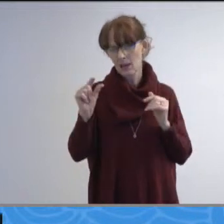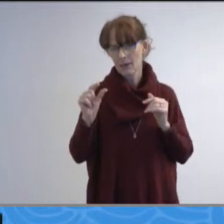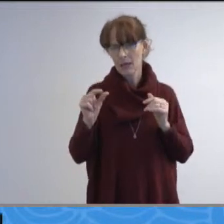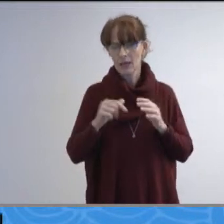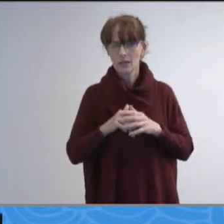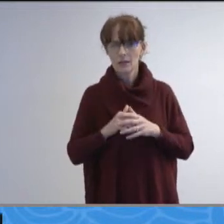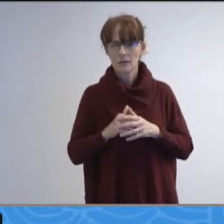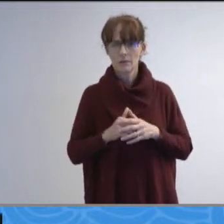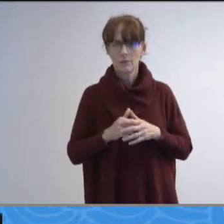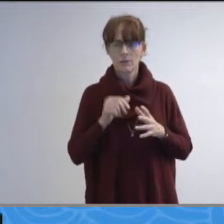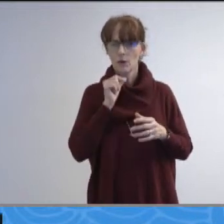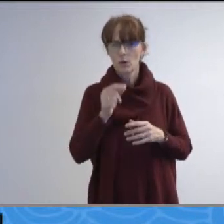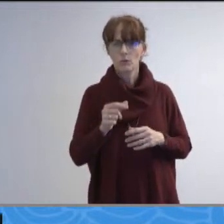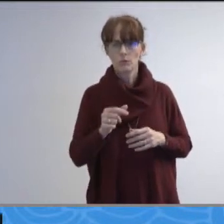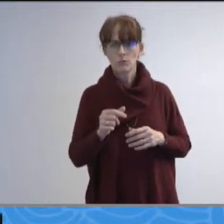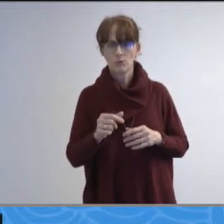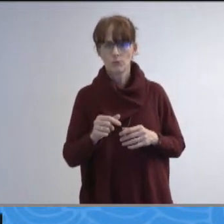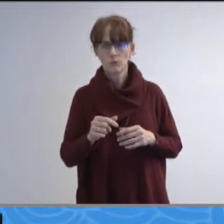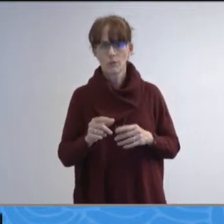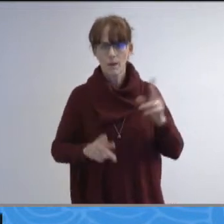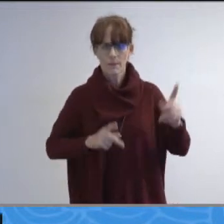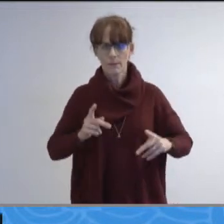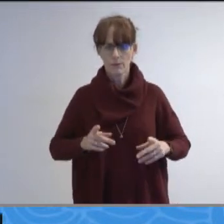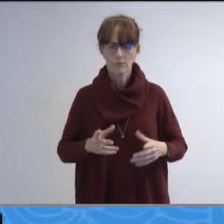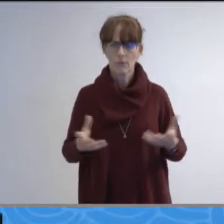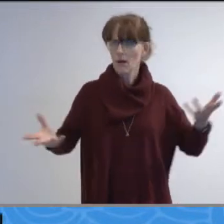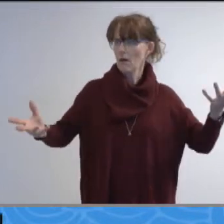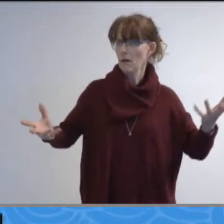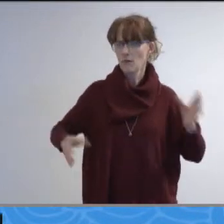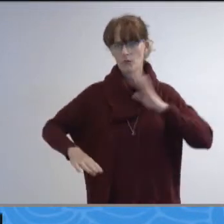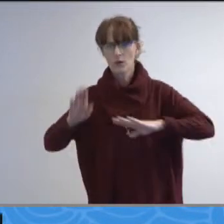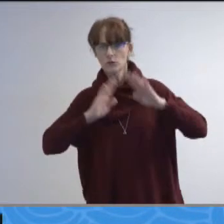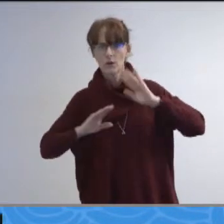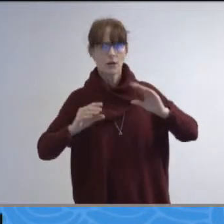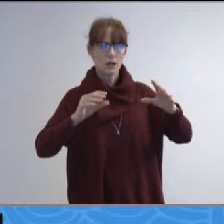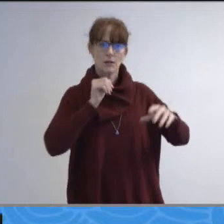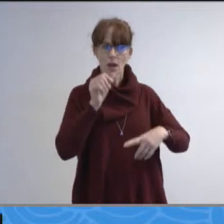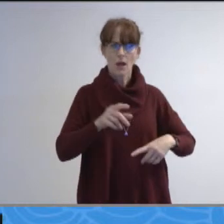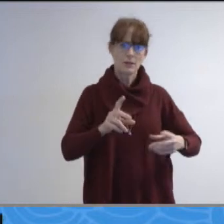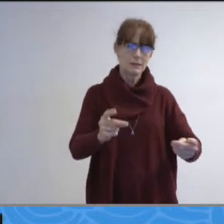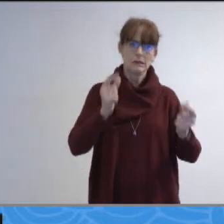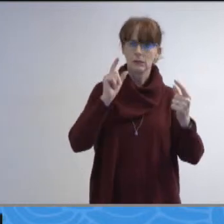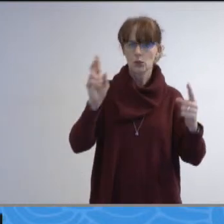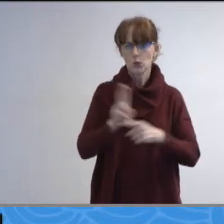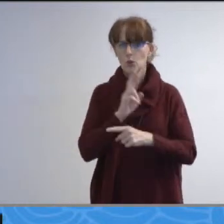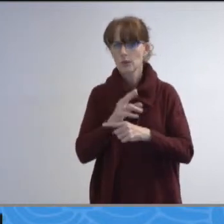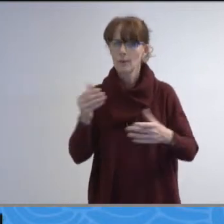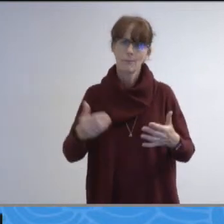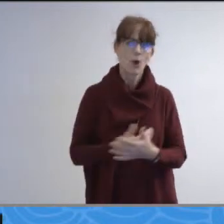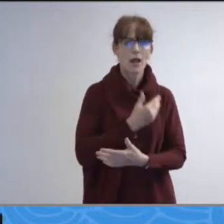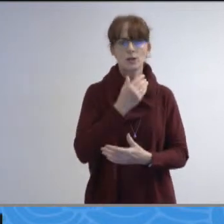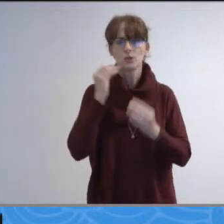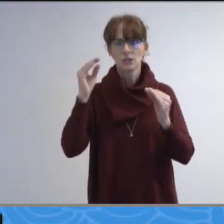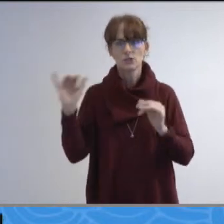so that we don't end up with people really frustrated their teachers aren't instantly using it when it's brand new to the teachers as well.